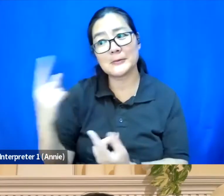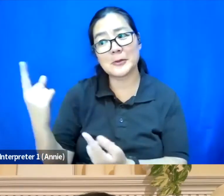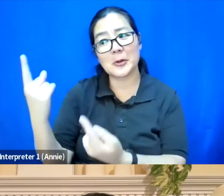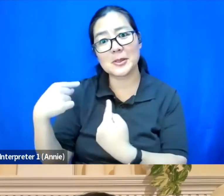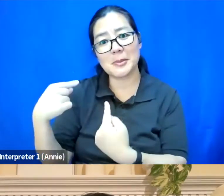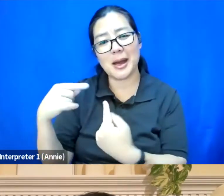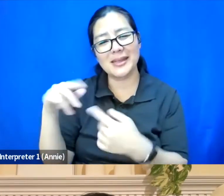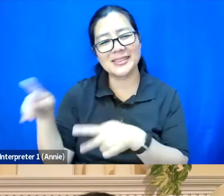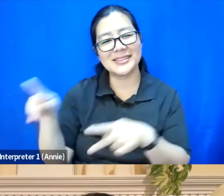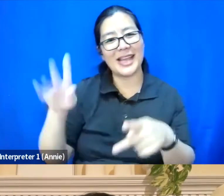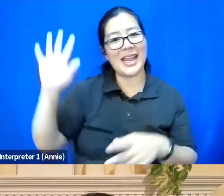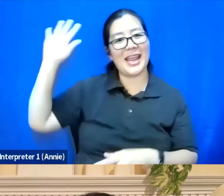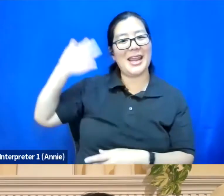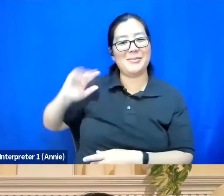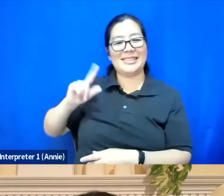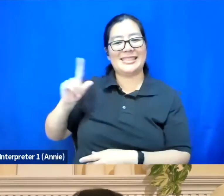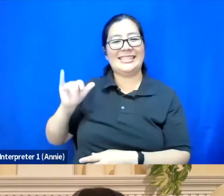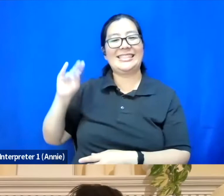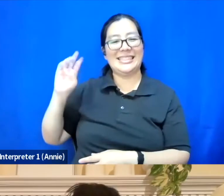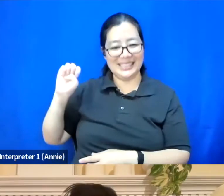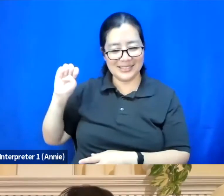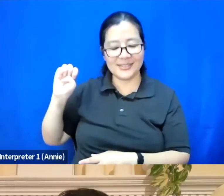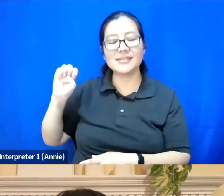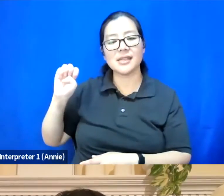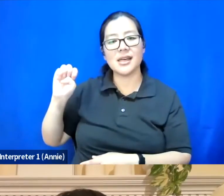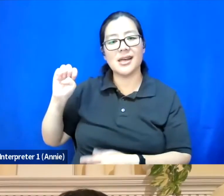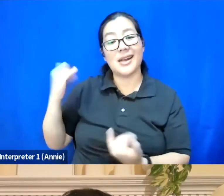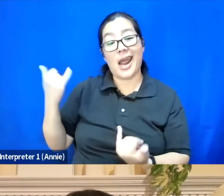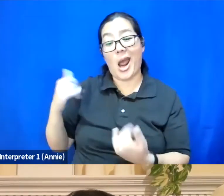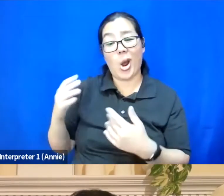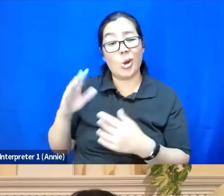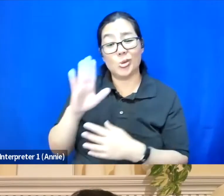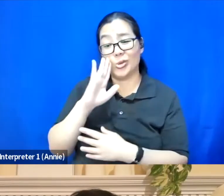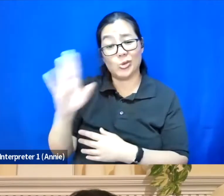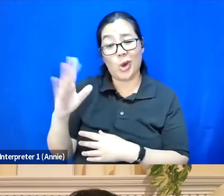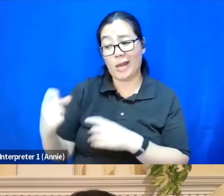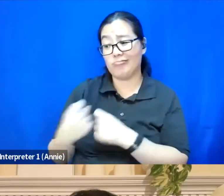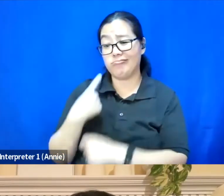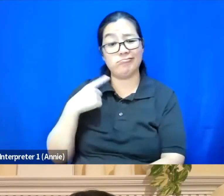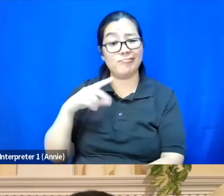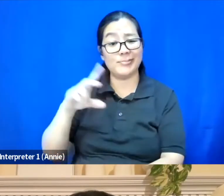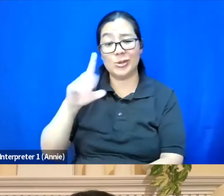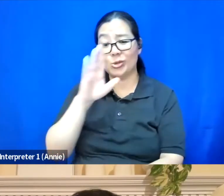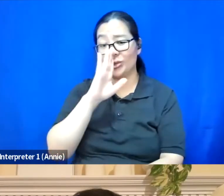especially because I knew the power that first-person narratives had.